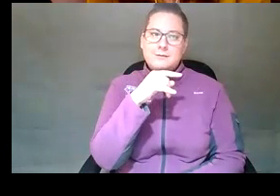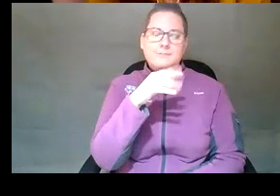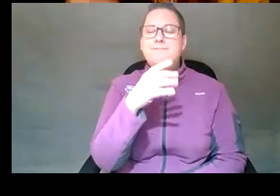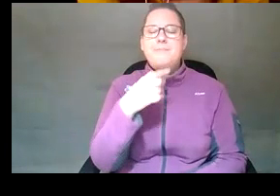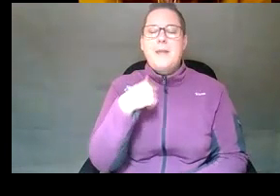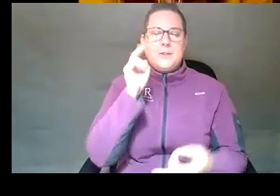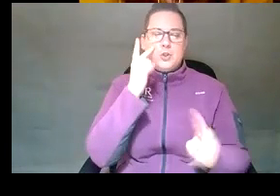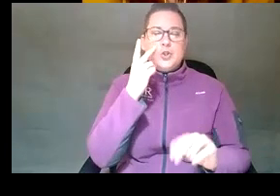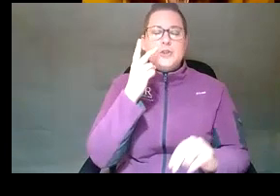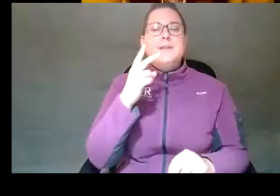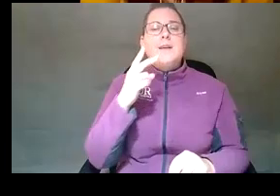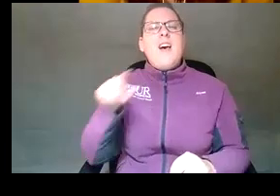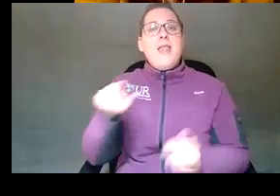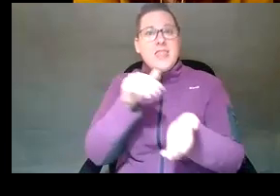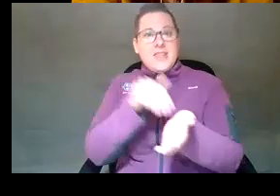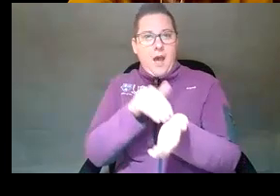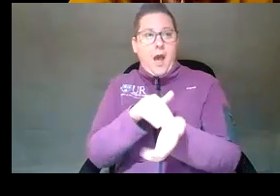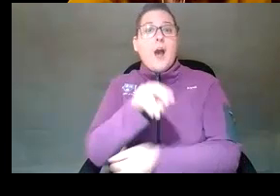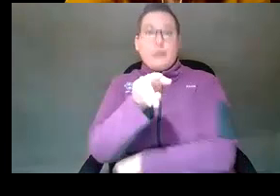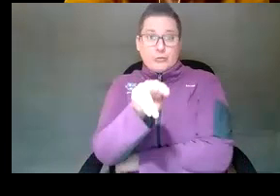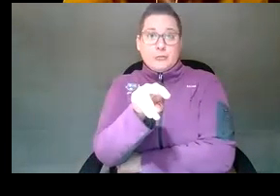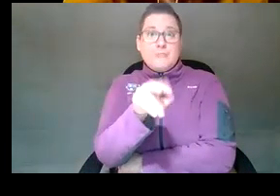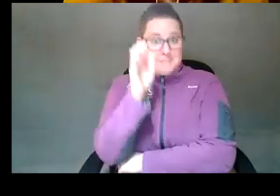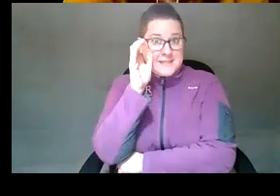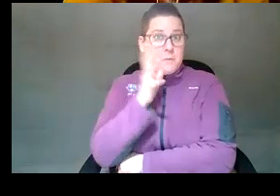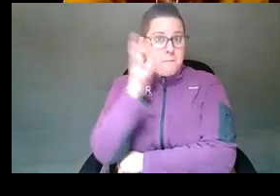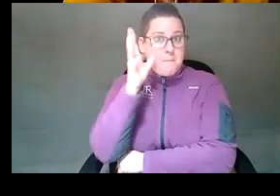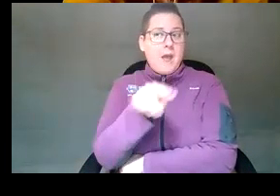sometimes can get lost via telehealth so sometimes that can just be something nice to consider